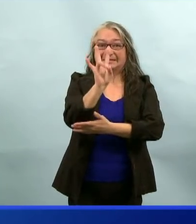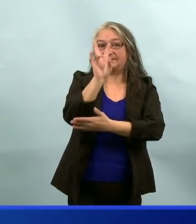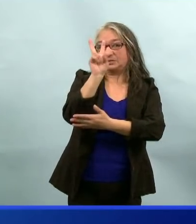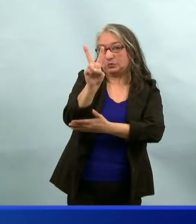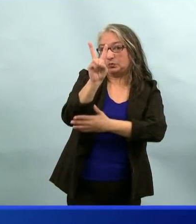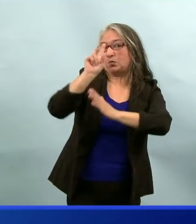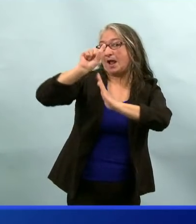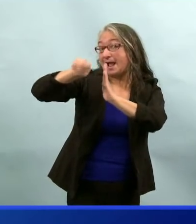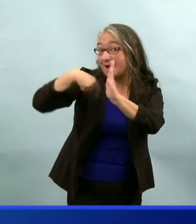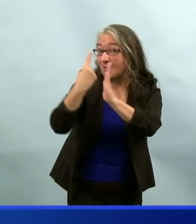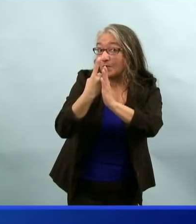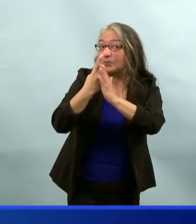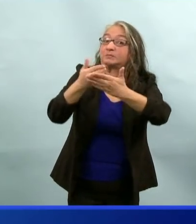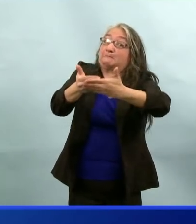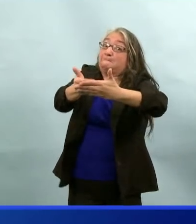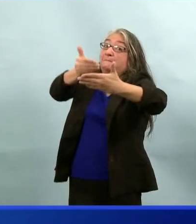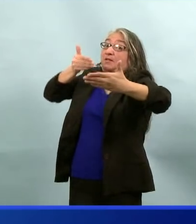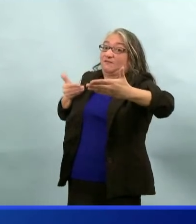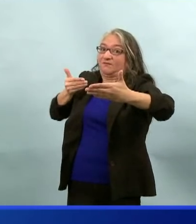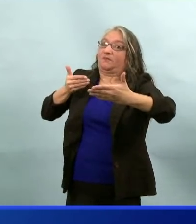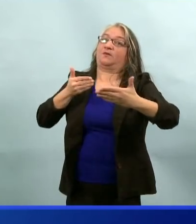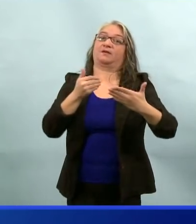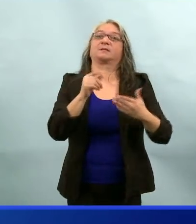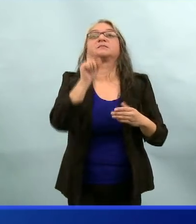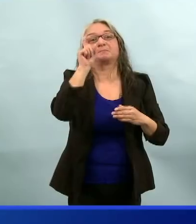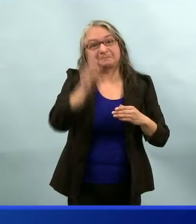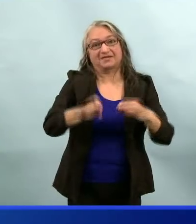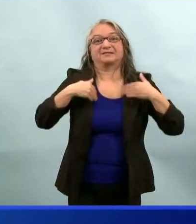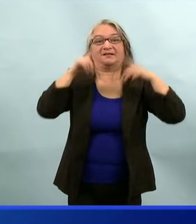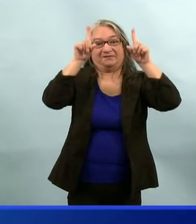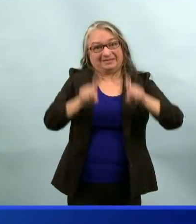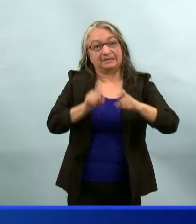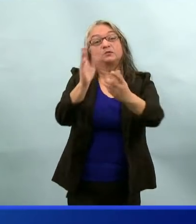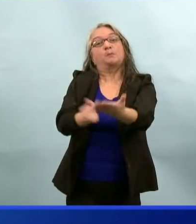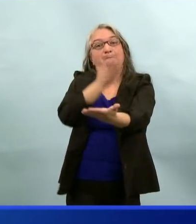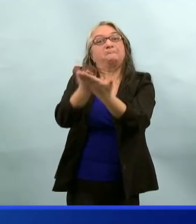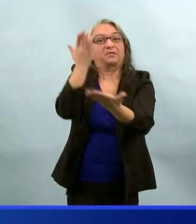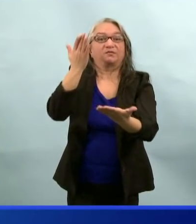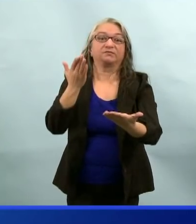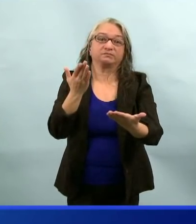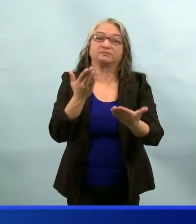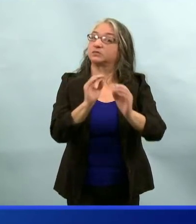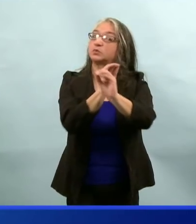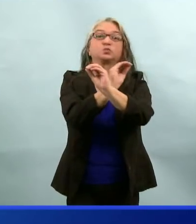orders do not allow other health care providers to confirm a test result the orders apply to all